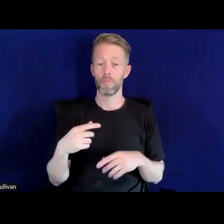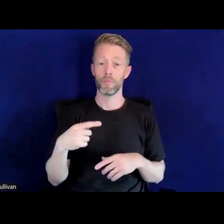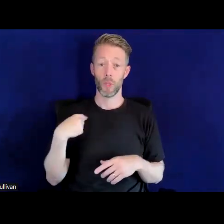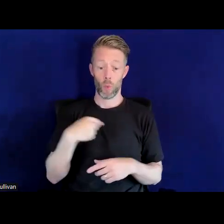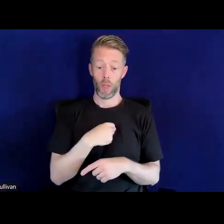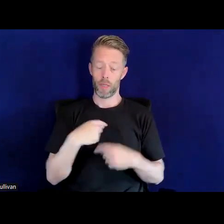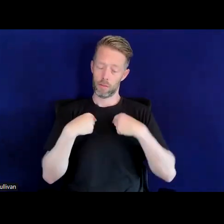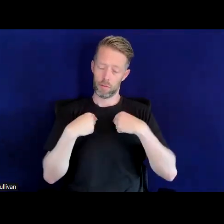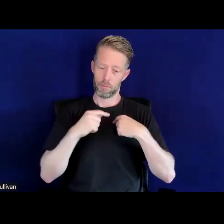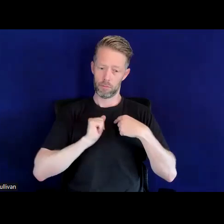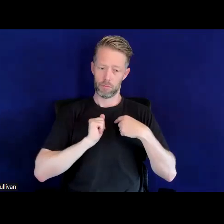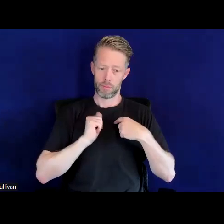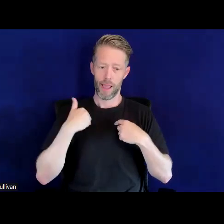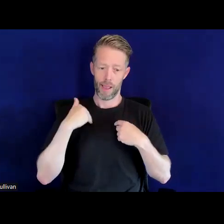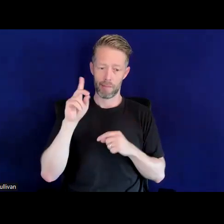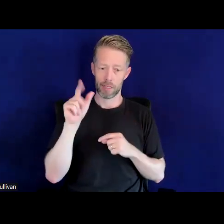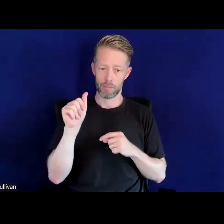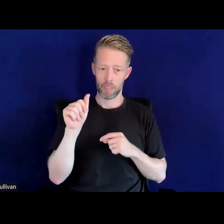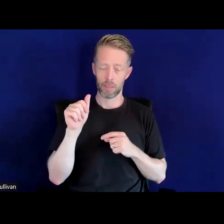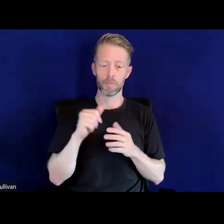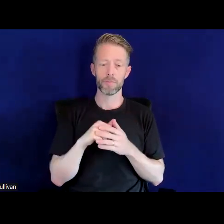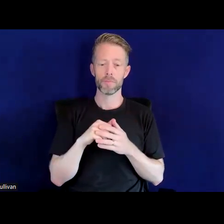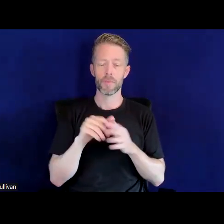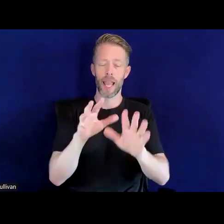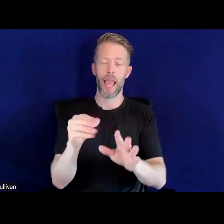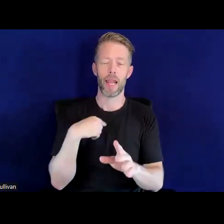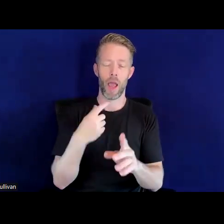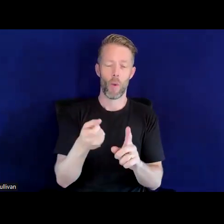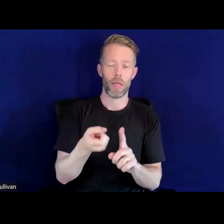know. We, I happen to be a person with a disability and just to back up a bit, I want to